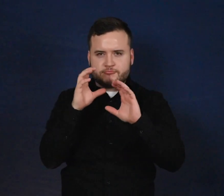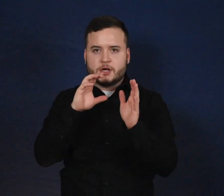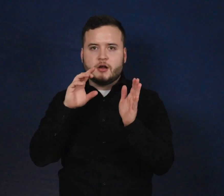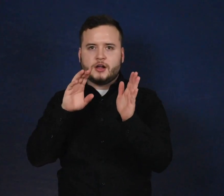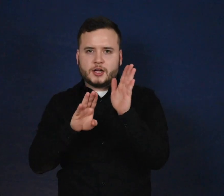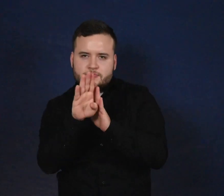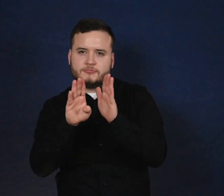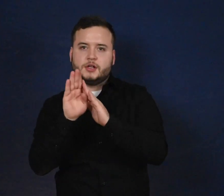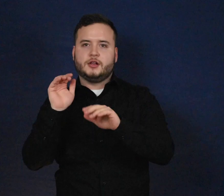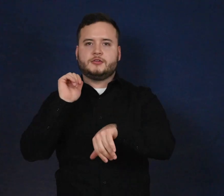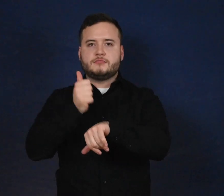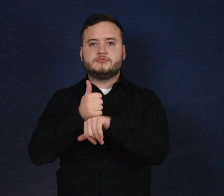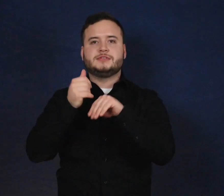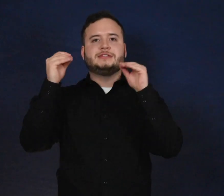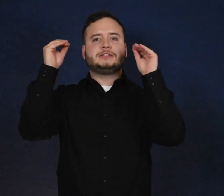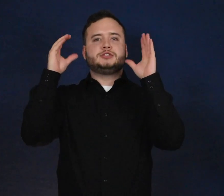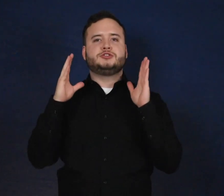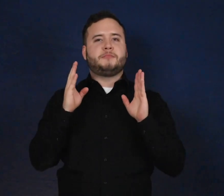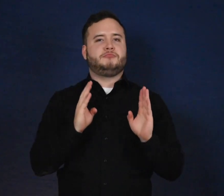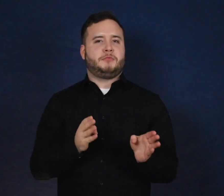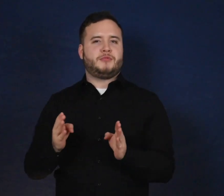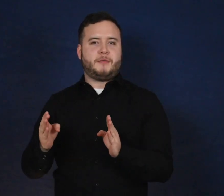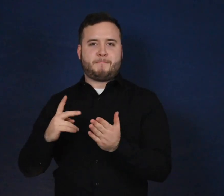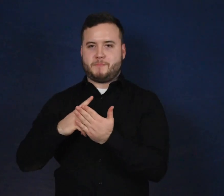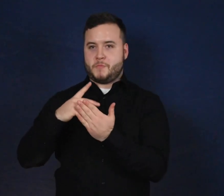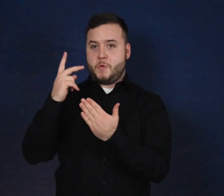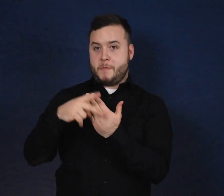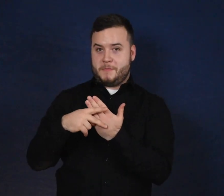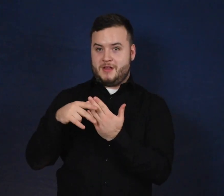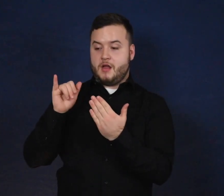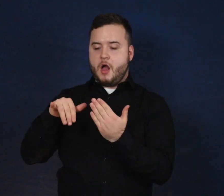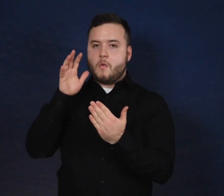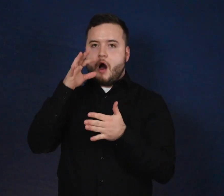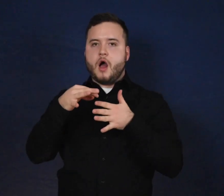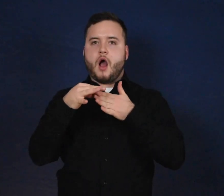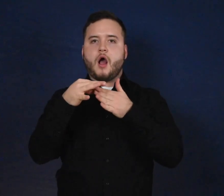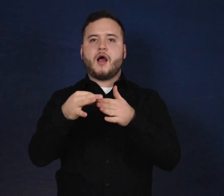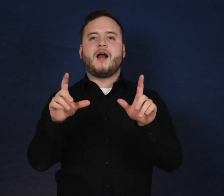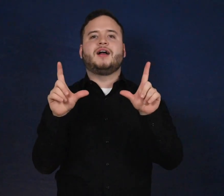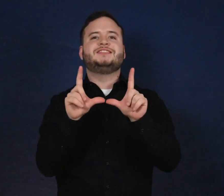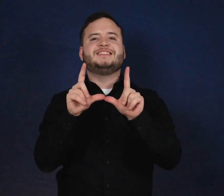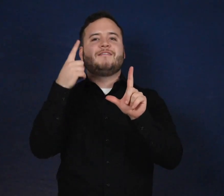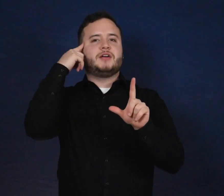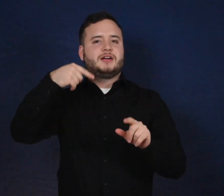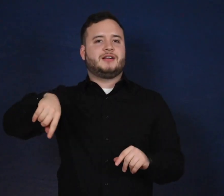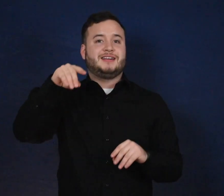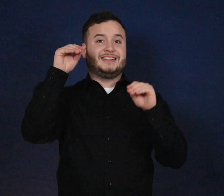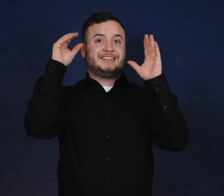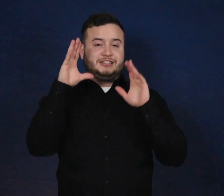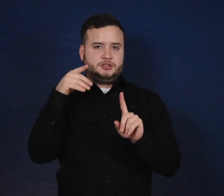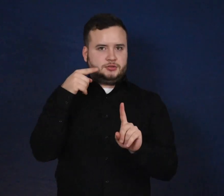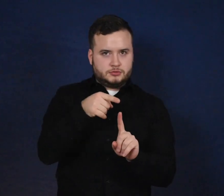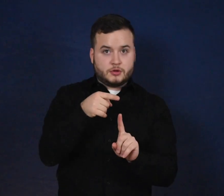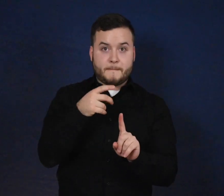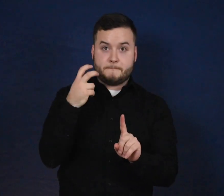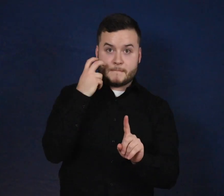and establish a teacher preparation program leading to licensure for teachers of the blind